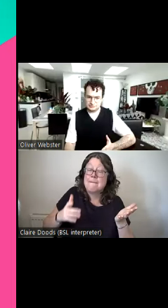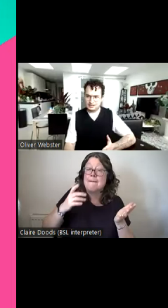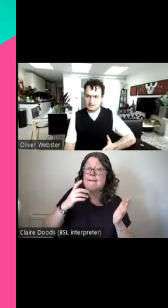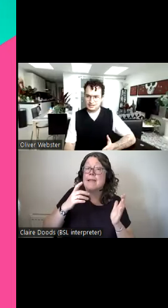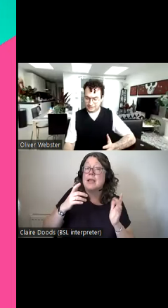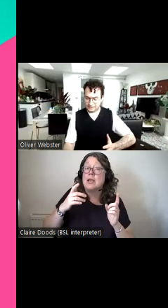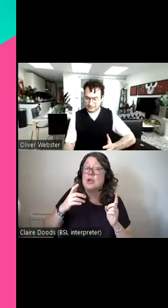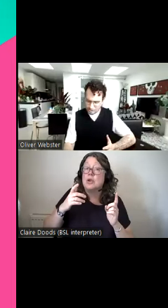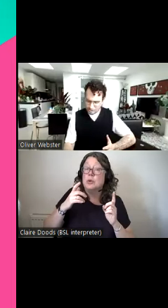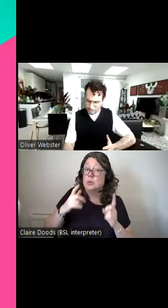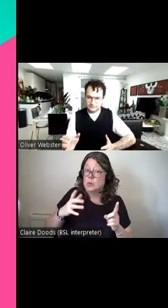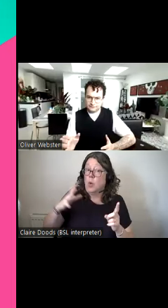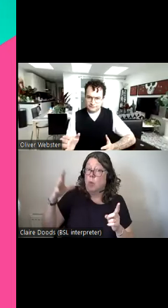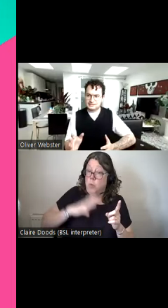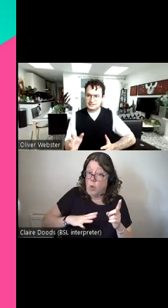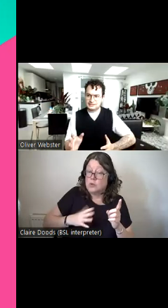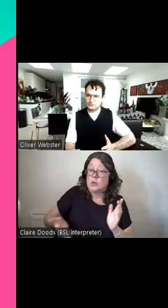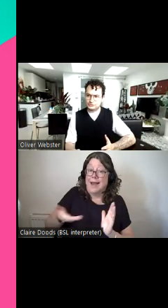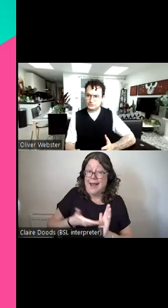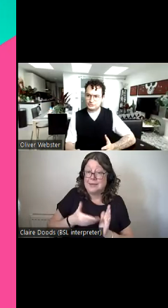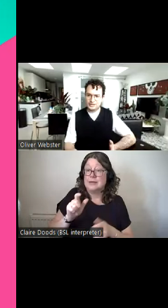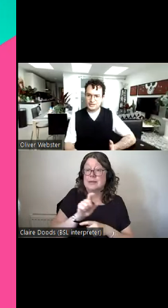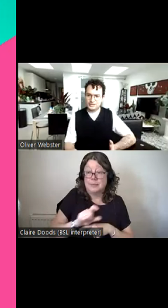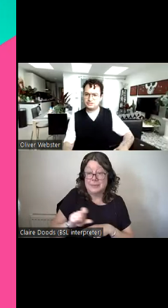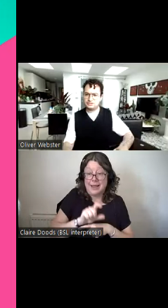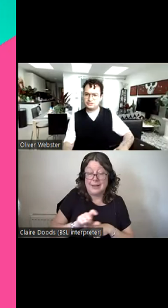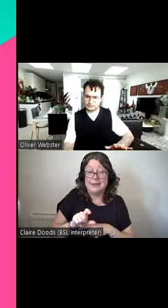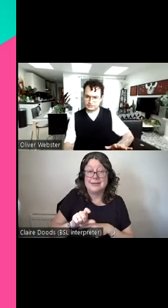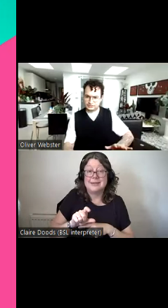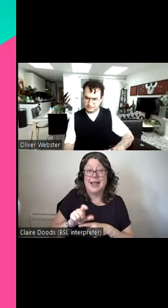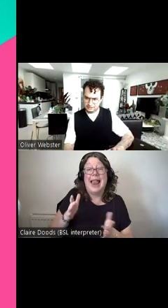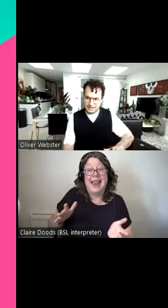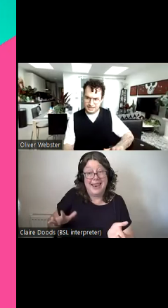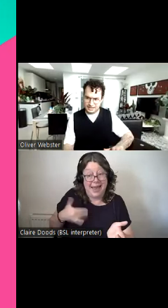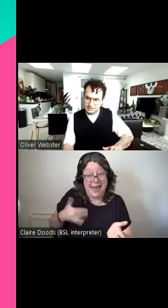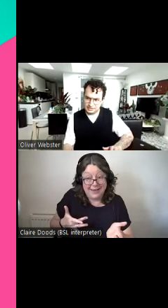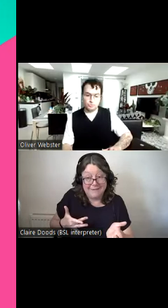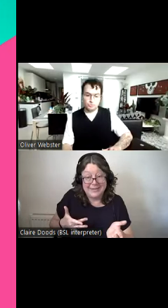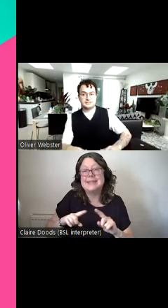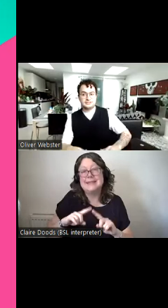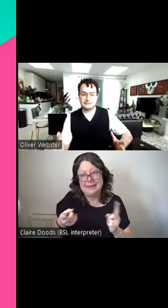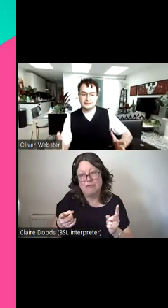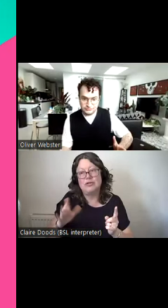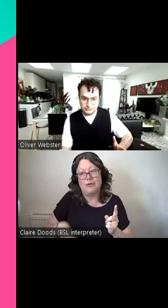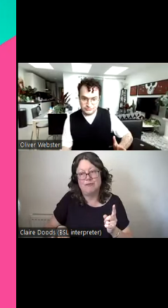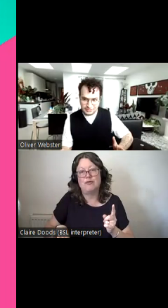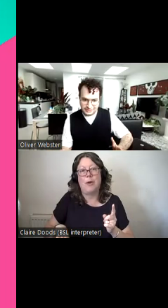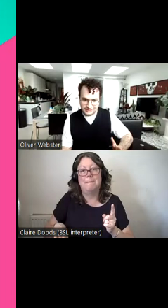If you want to make a live event accessible, that's a whole different skill set, which is live subtitling,